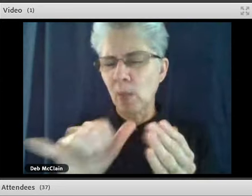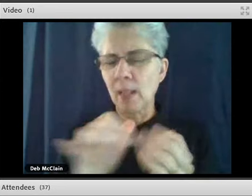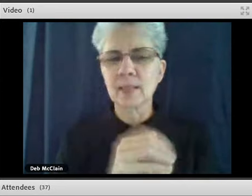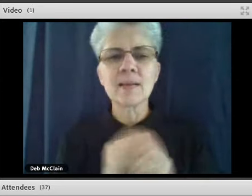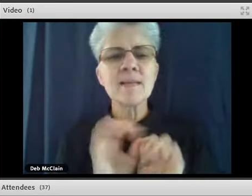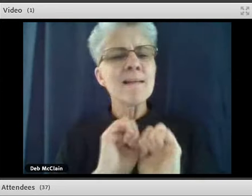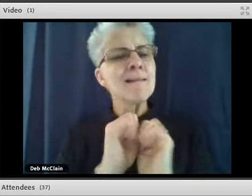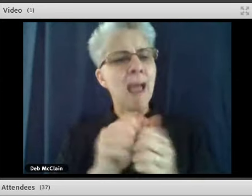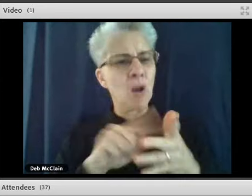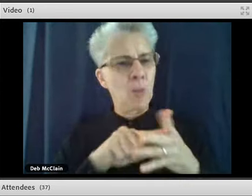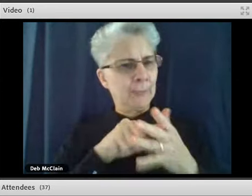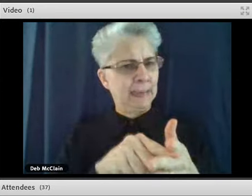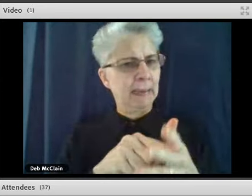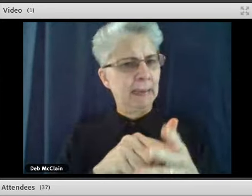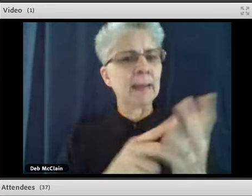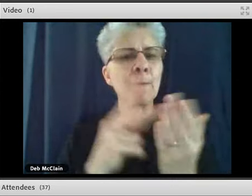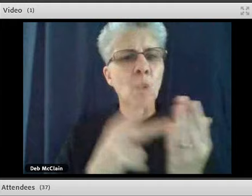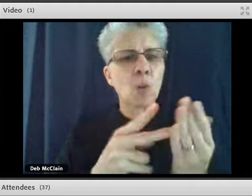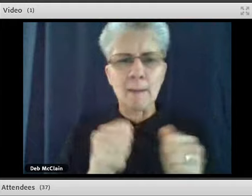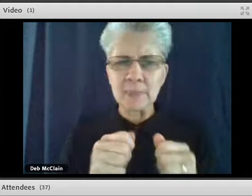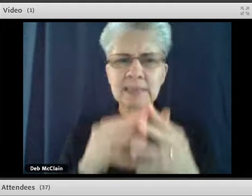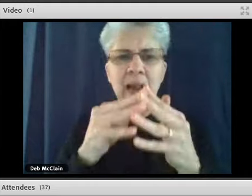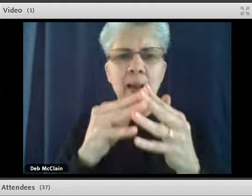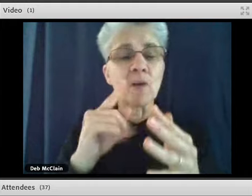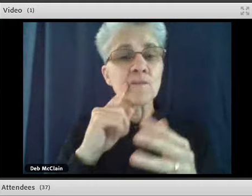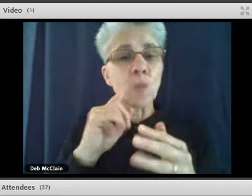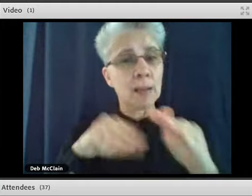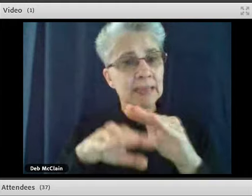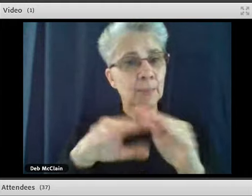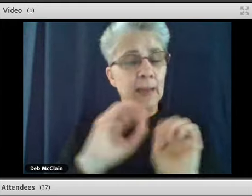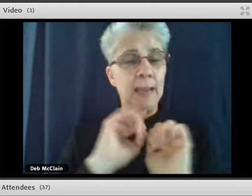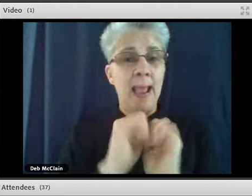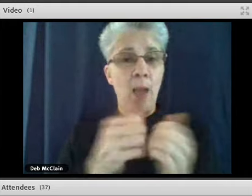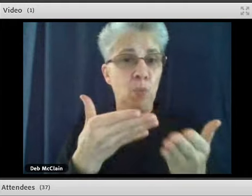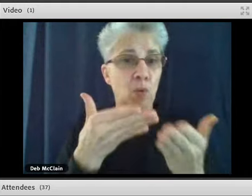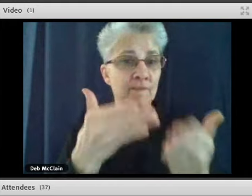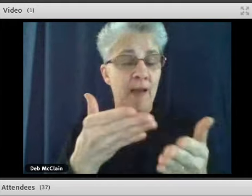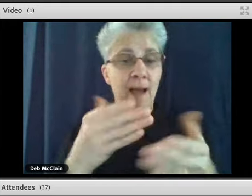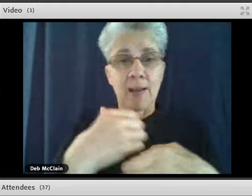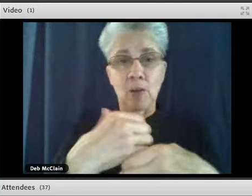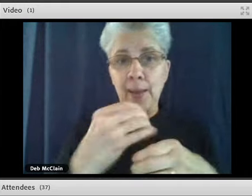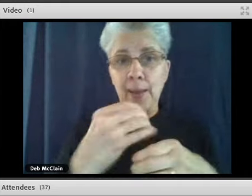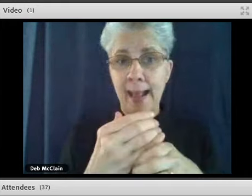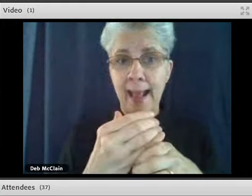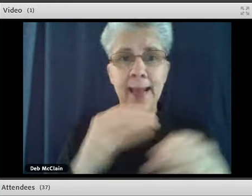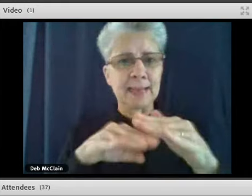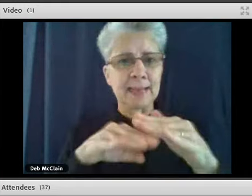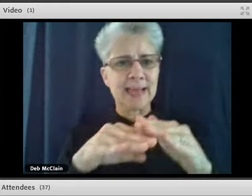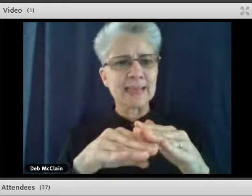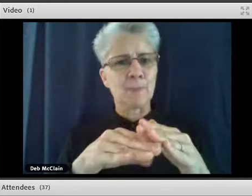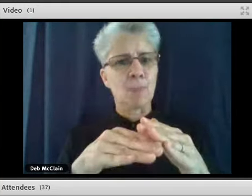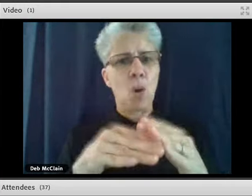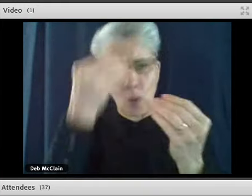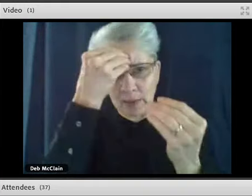How can you implement a plan for accessibility? How can you provide and create accessible content? If you come back mid-August --